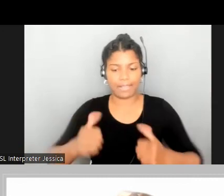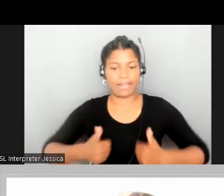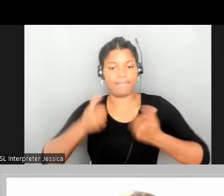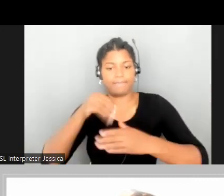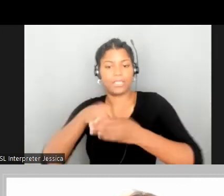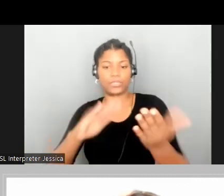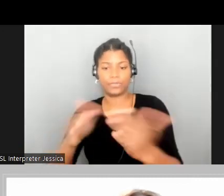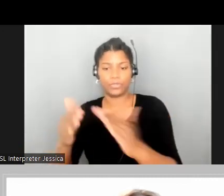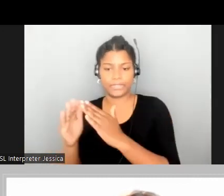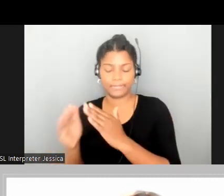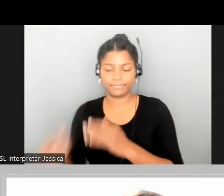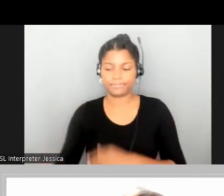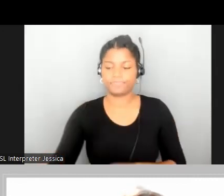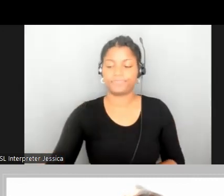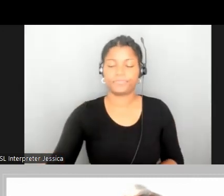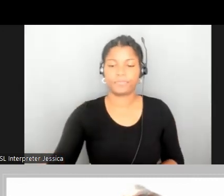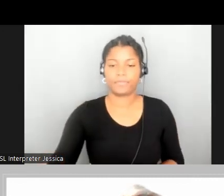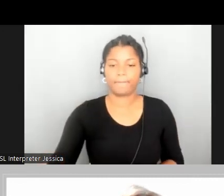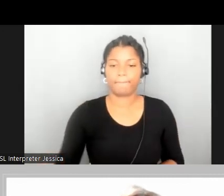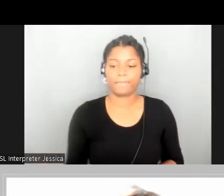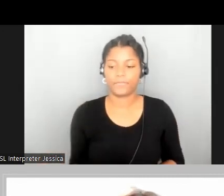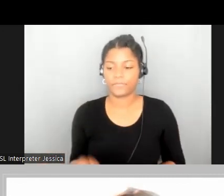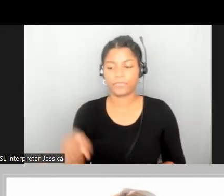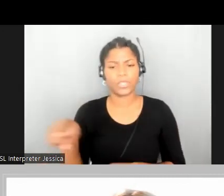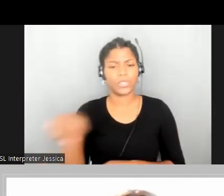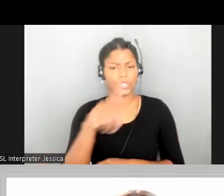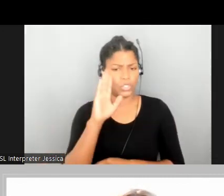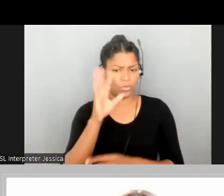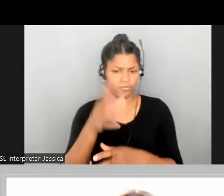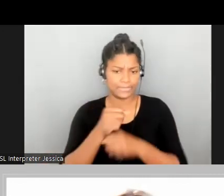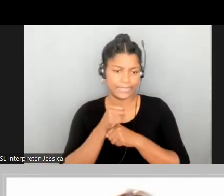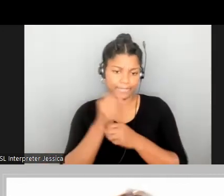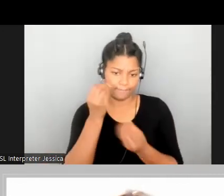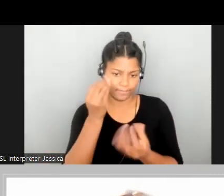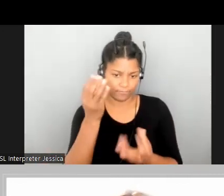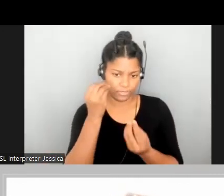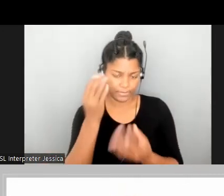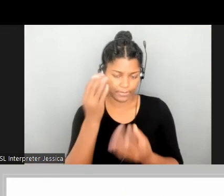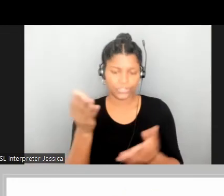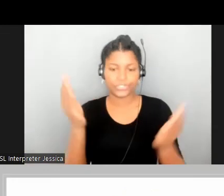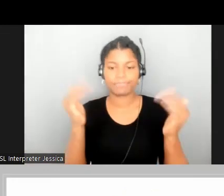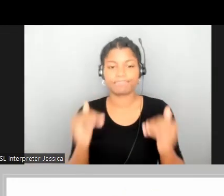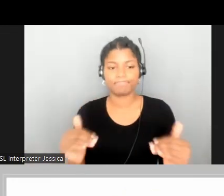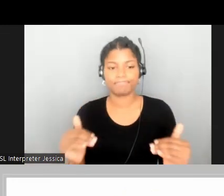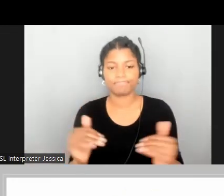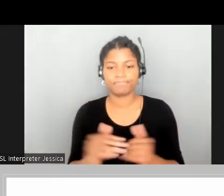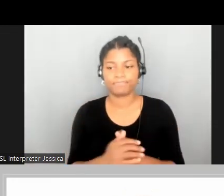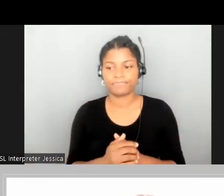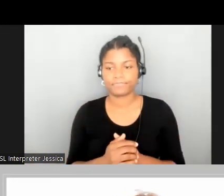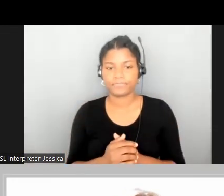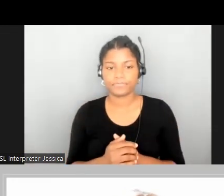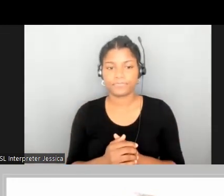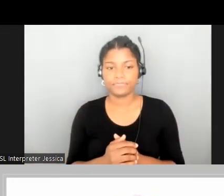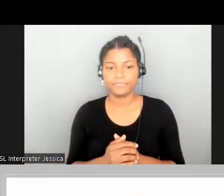You will receive information about this webinar as well and if you go to the next slide, please